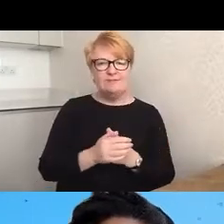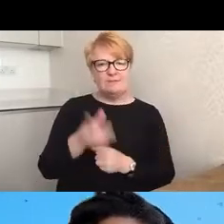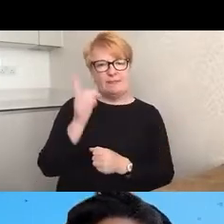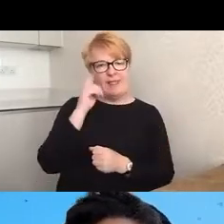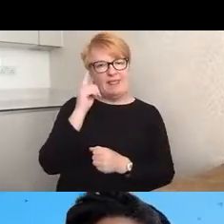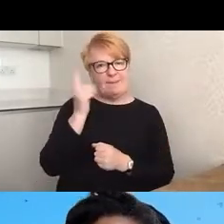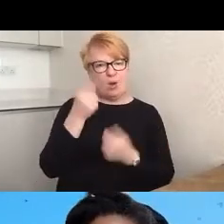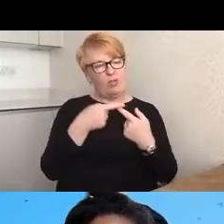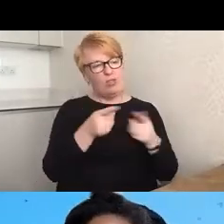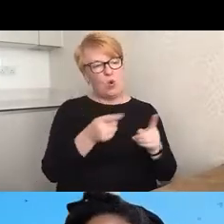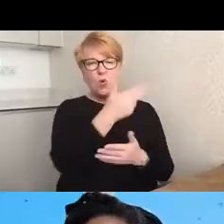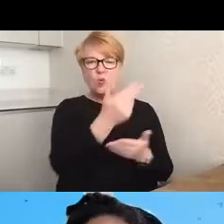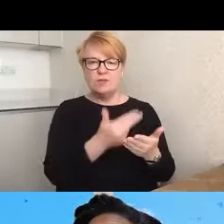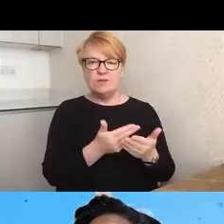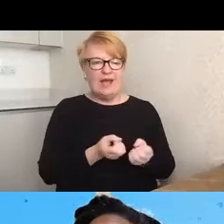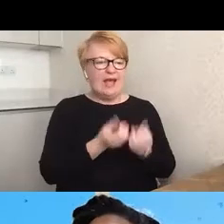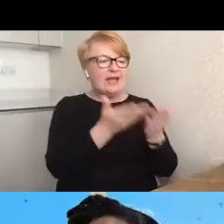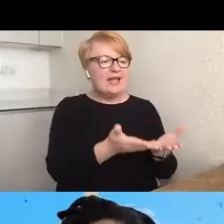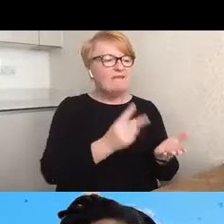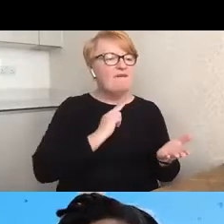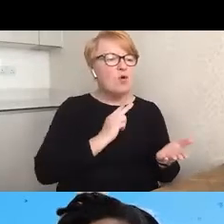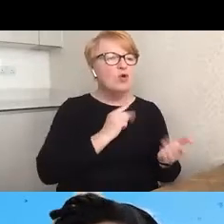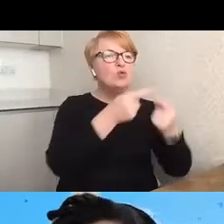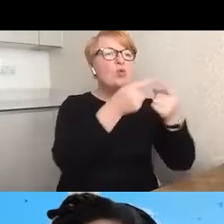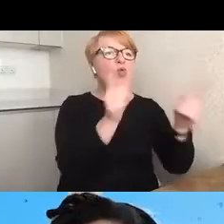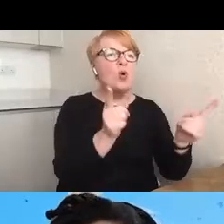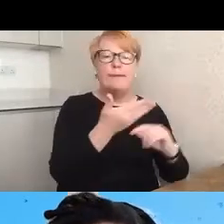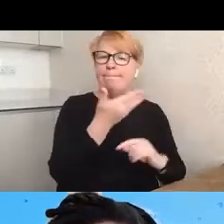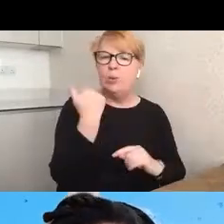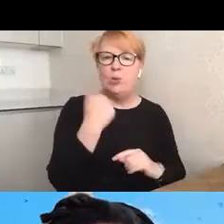the voice and giving a voice to those whose voices are not frequently centred.